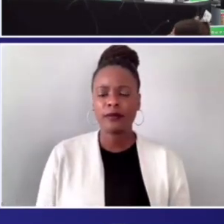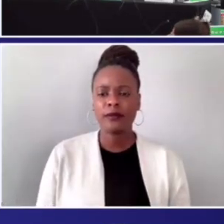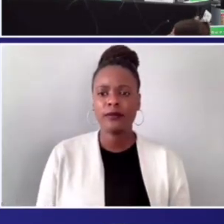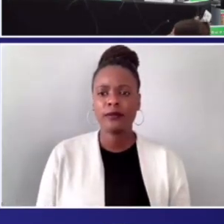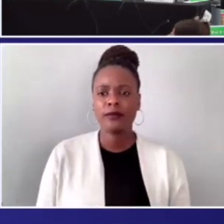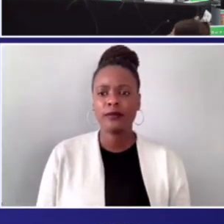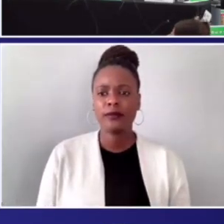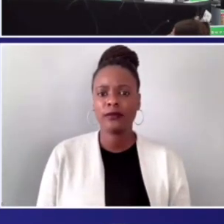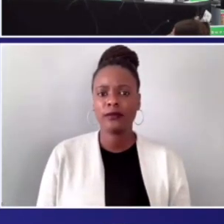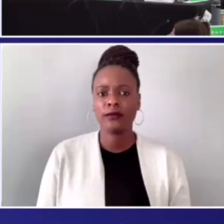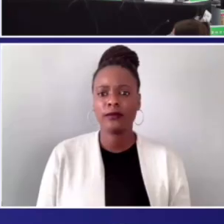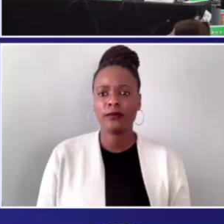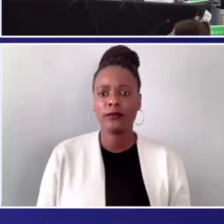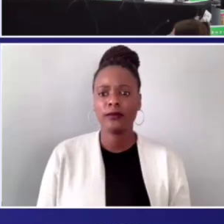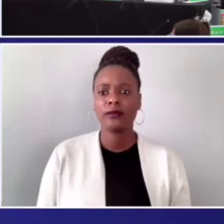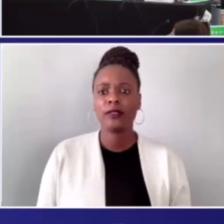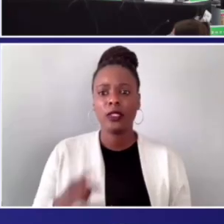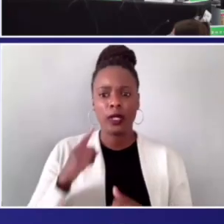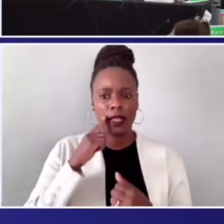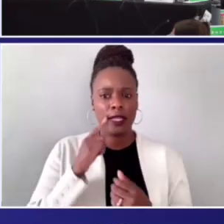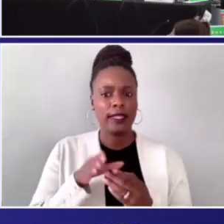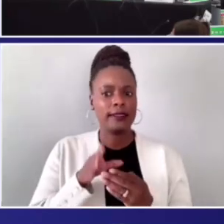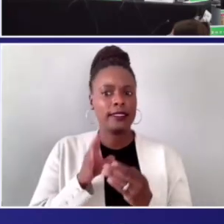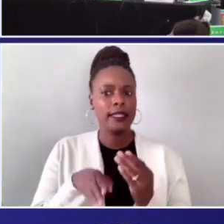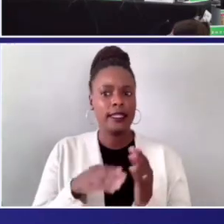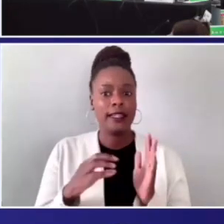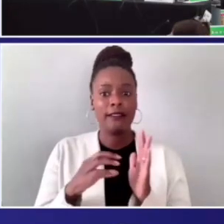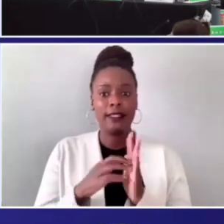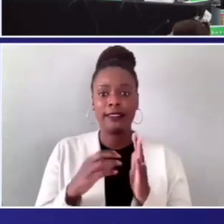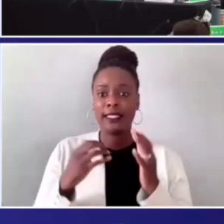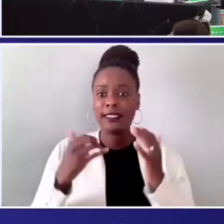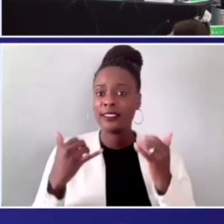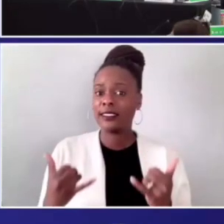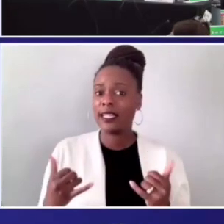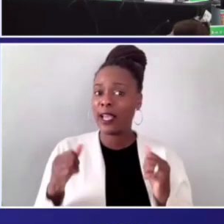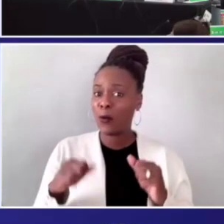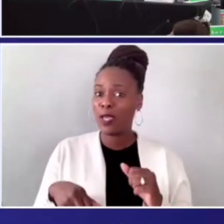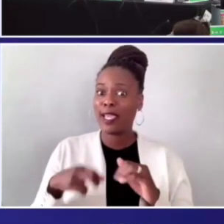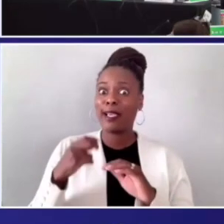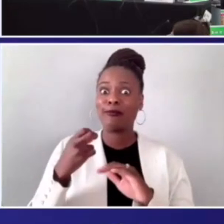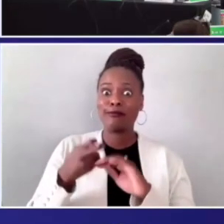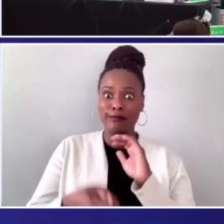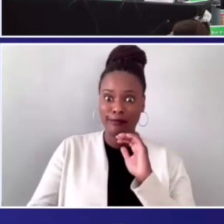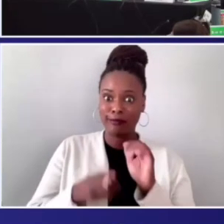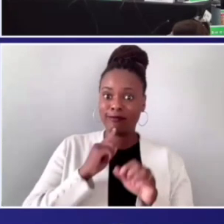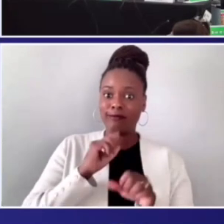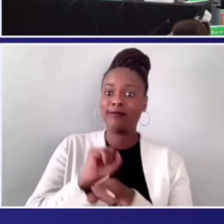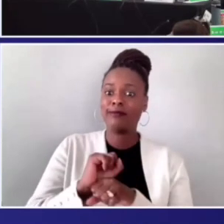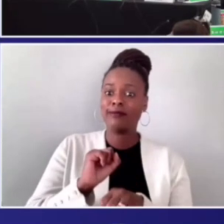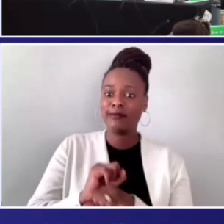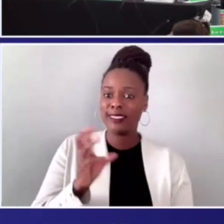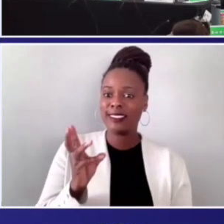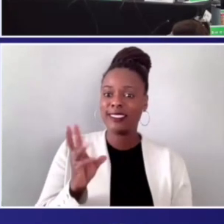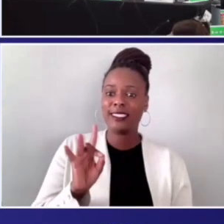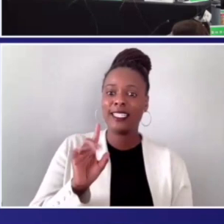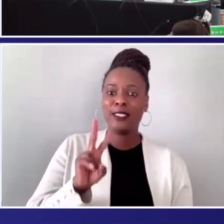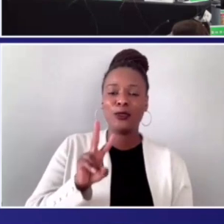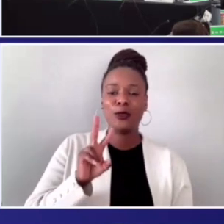I think that is the end of this section. And we can now really go to 682.215. I've been trying to get us there.